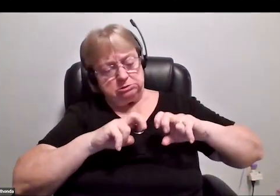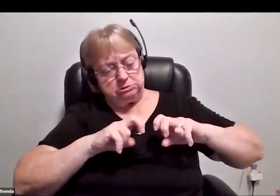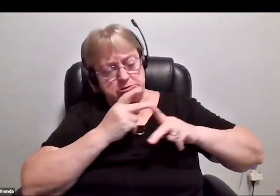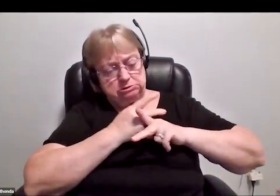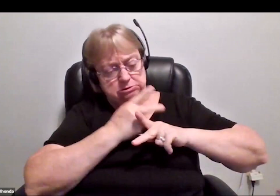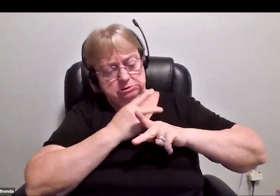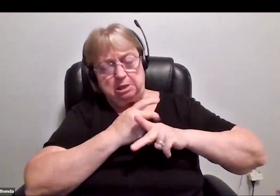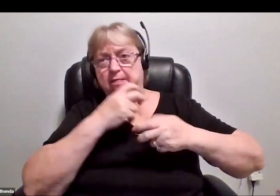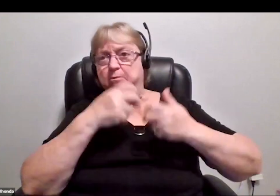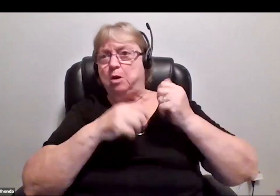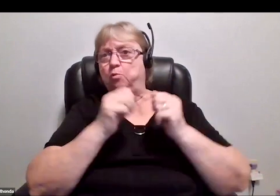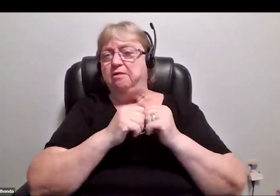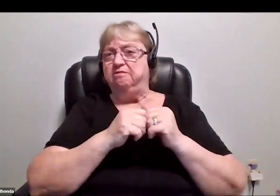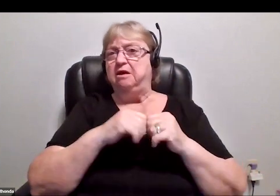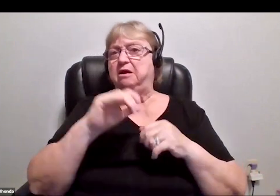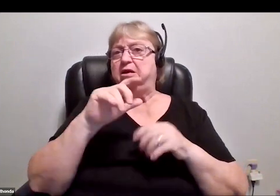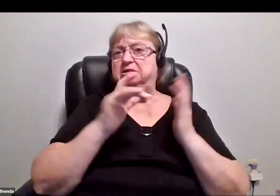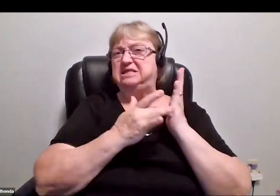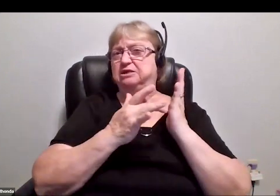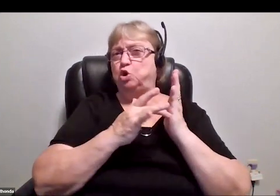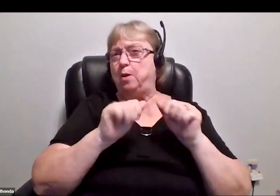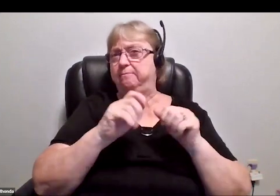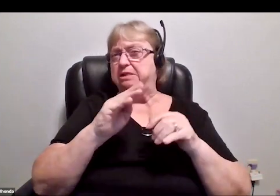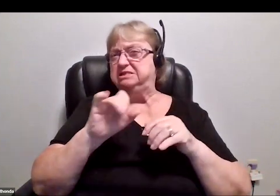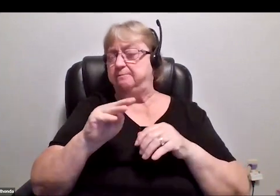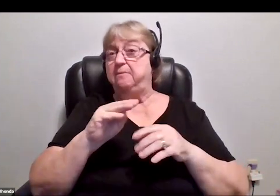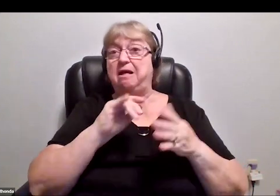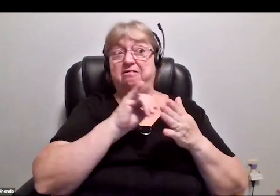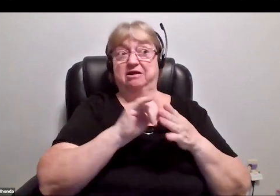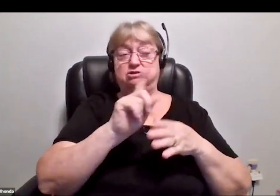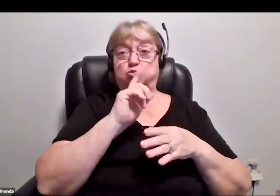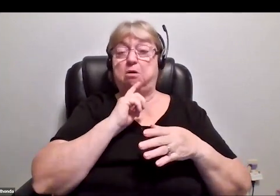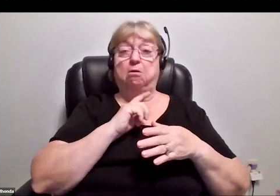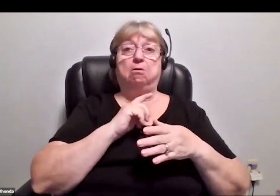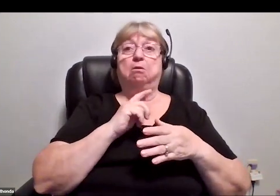Technoableism is a phenomenon where helpers and medical professionals and engineers offer their expertise